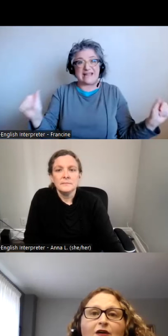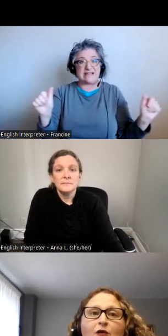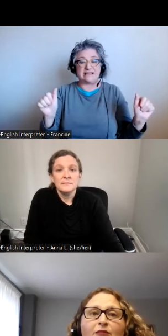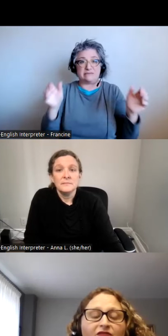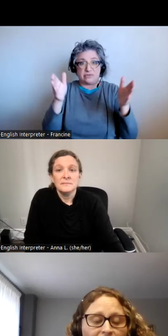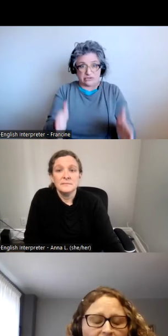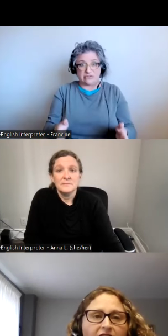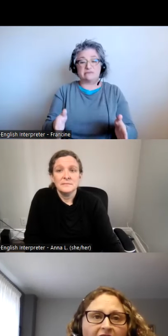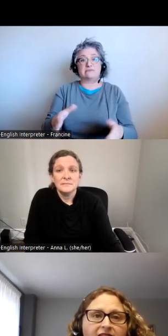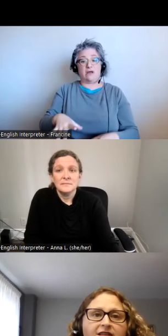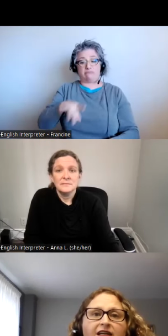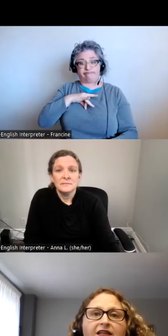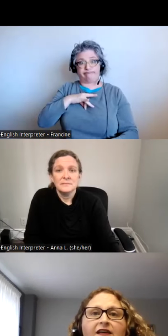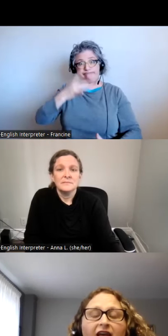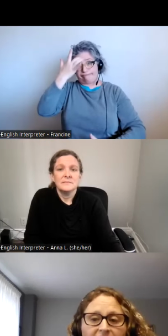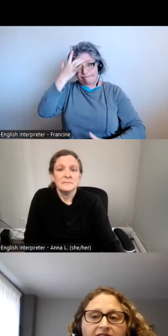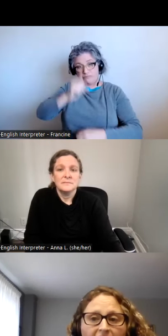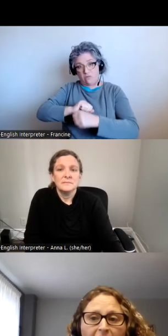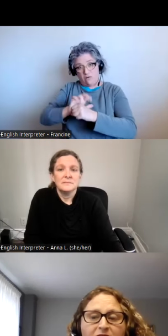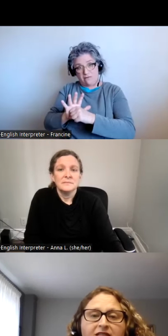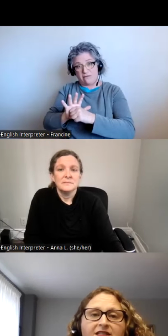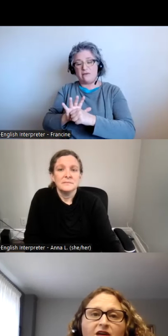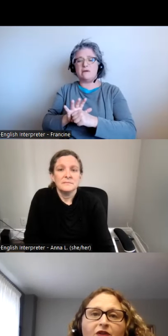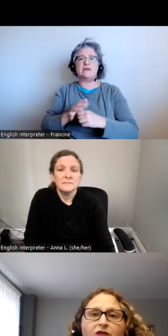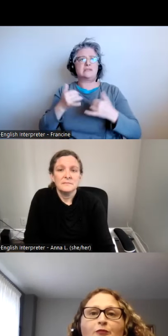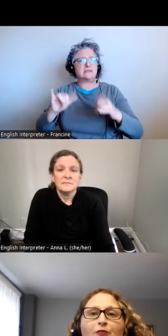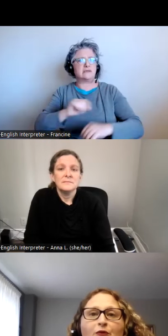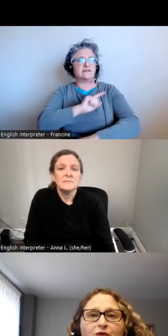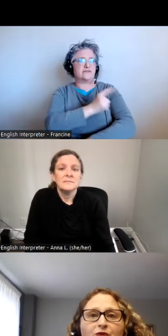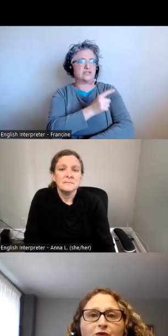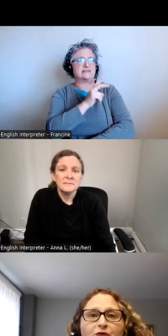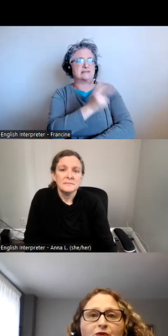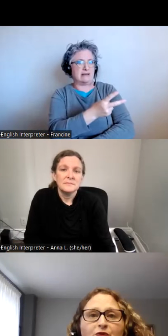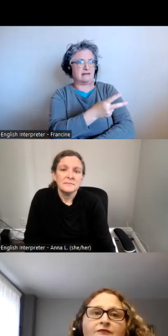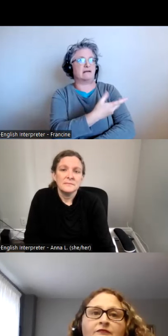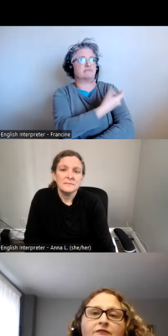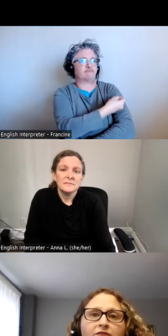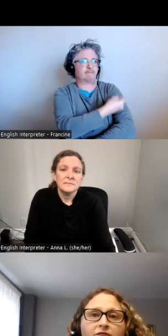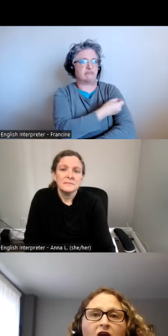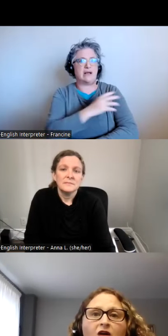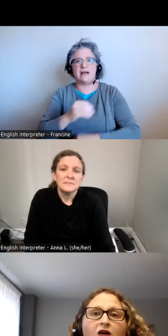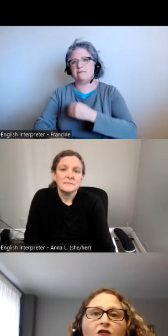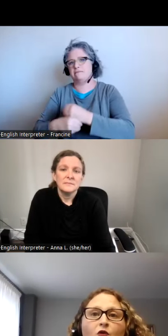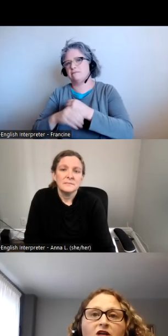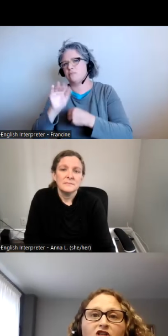is yes. It is still recommended that